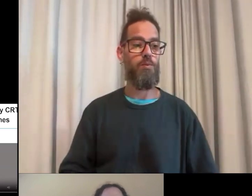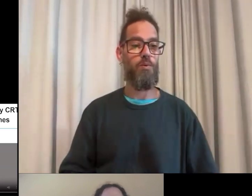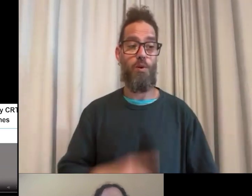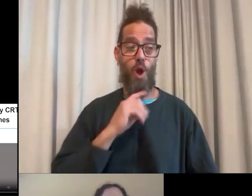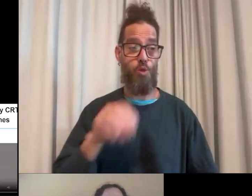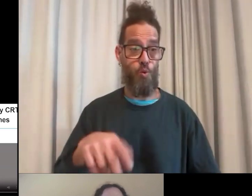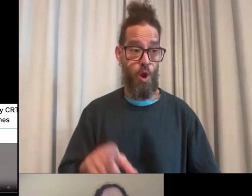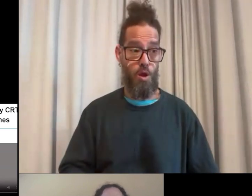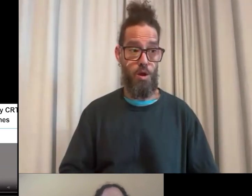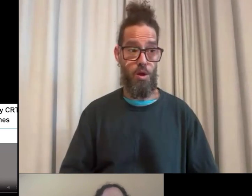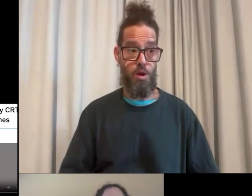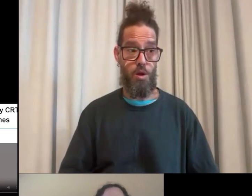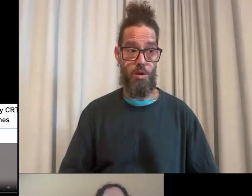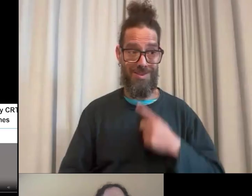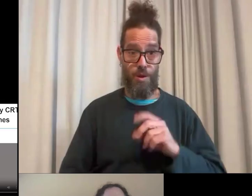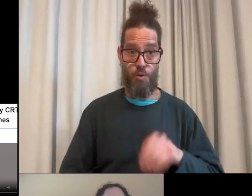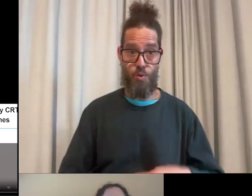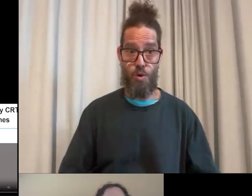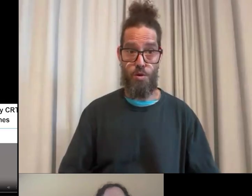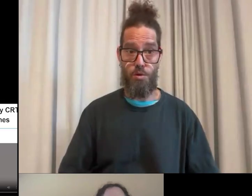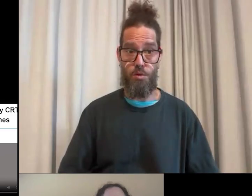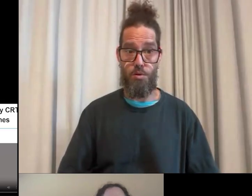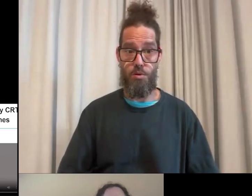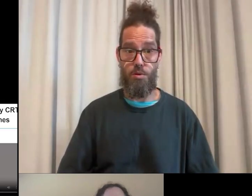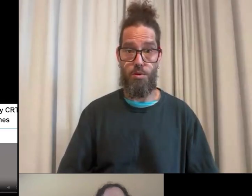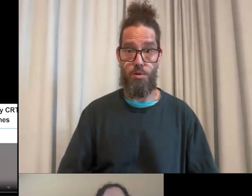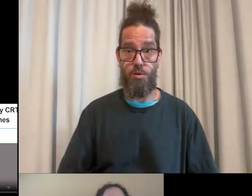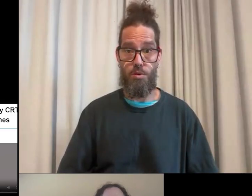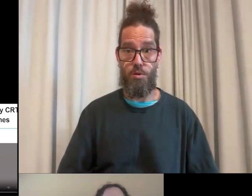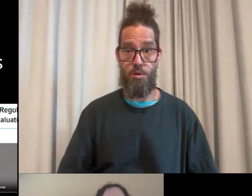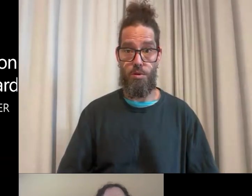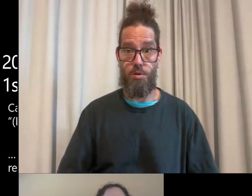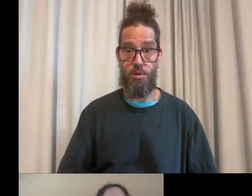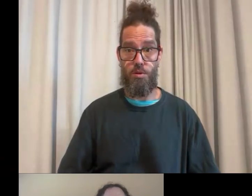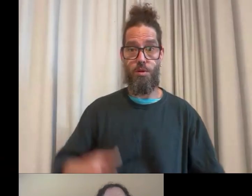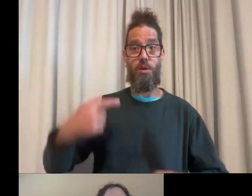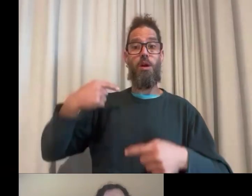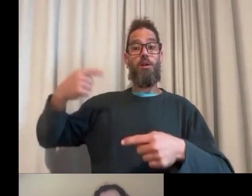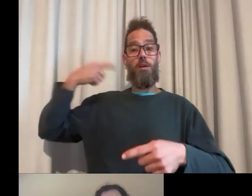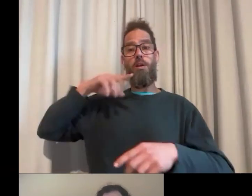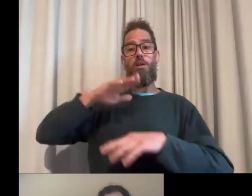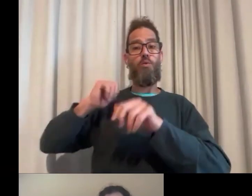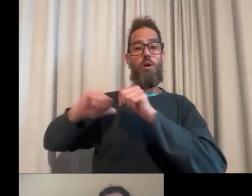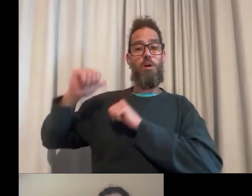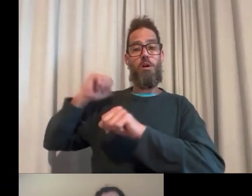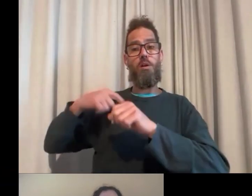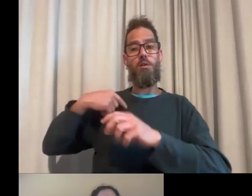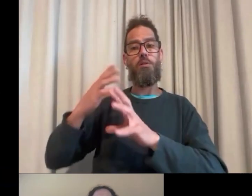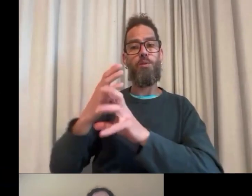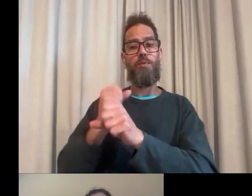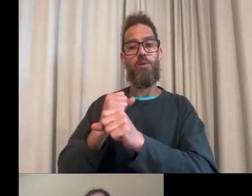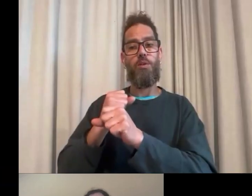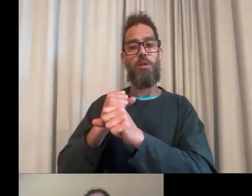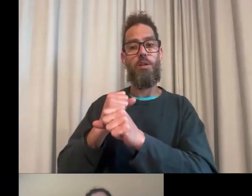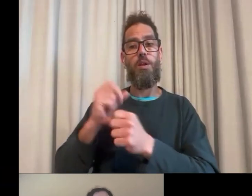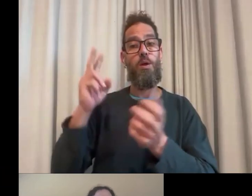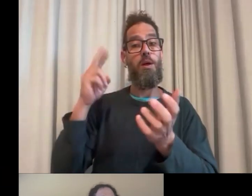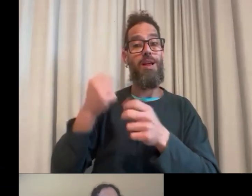And, indeed-- point out that, indeed, in 2000,